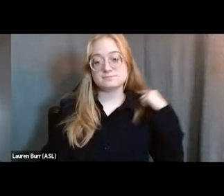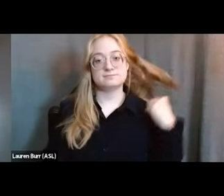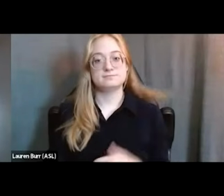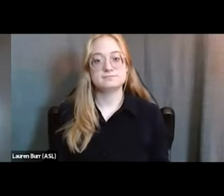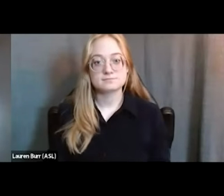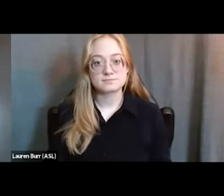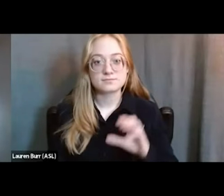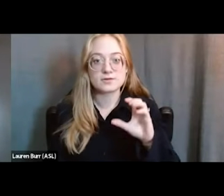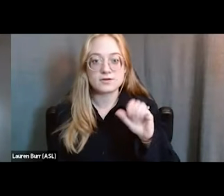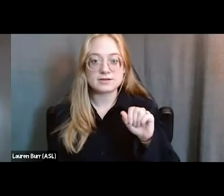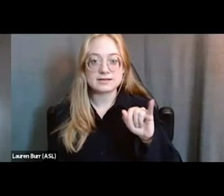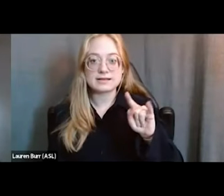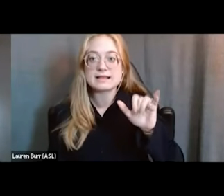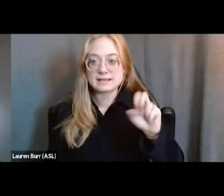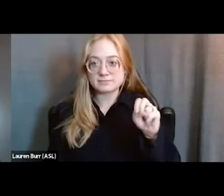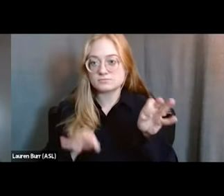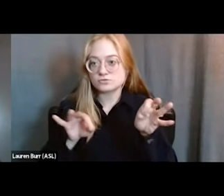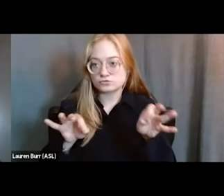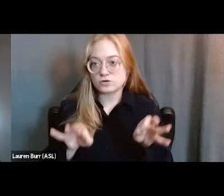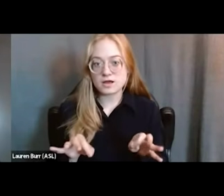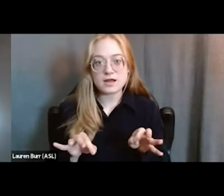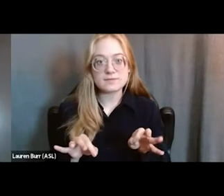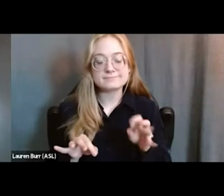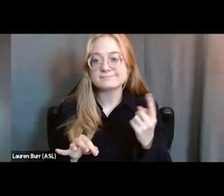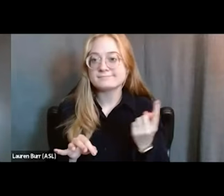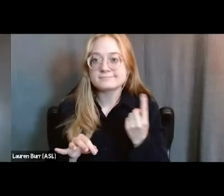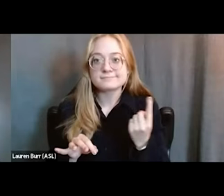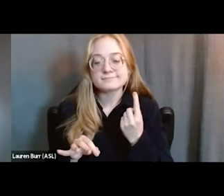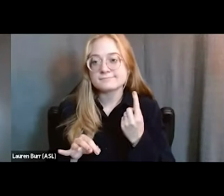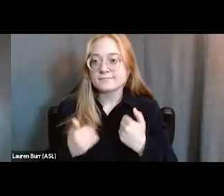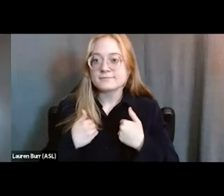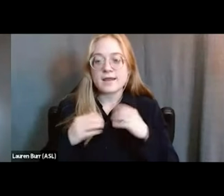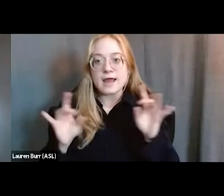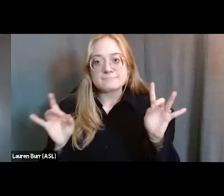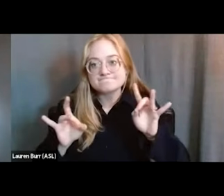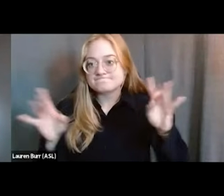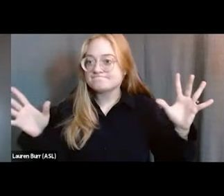as if someone has a major medical event like a stroke, or a heart attack, or a surgery,